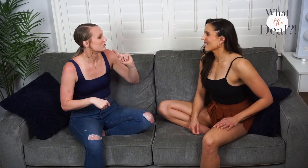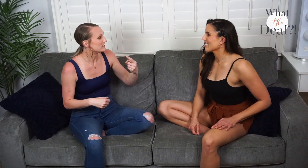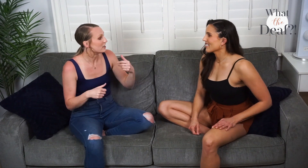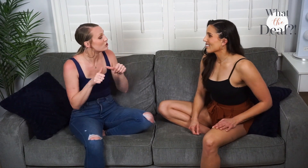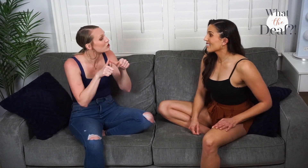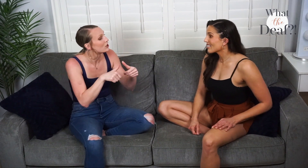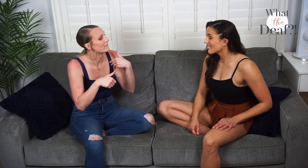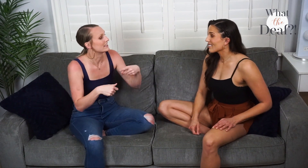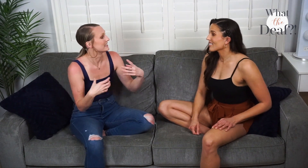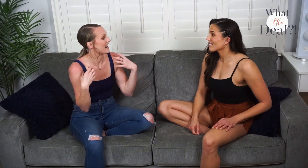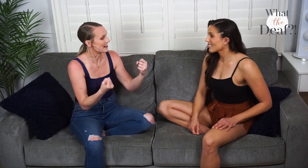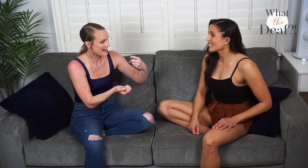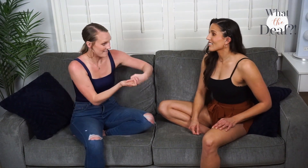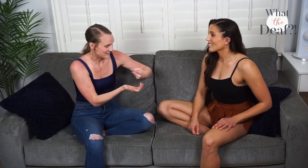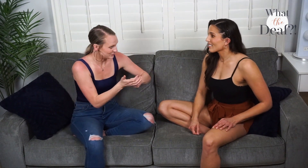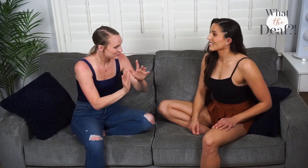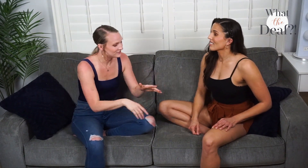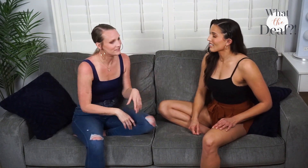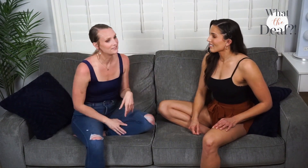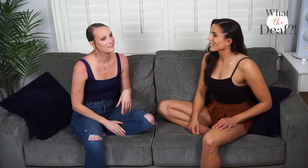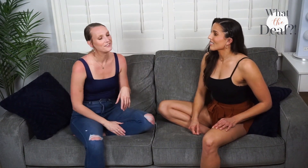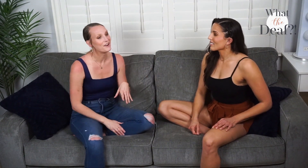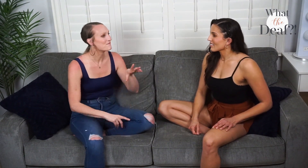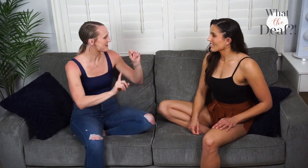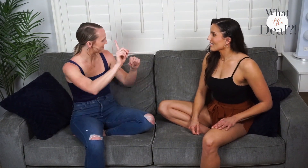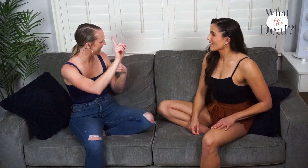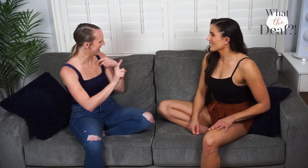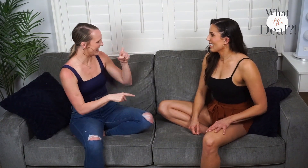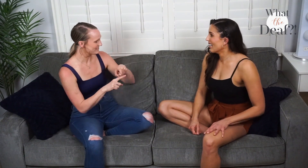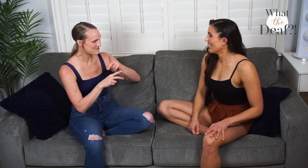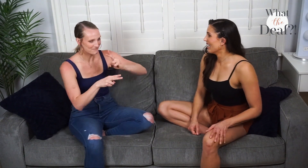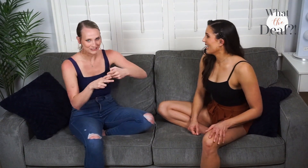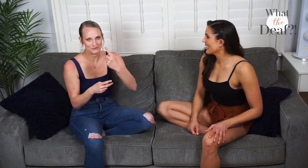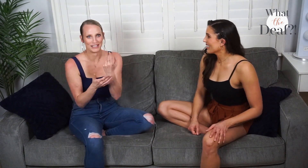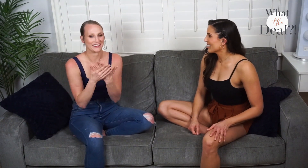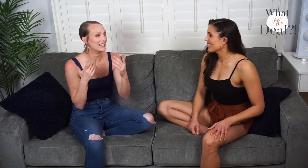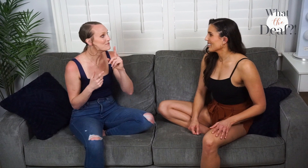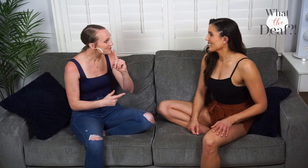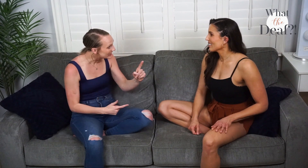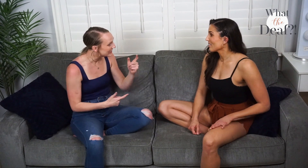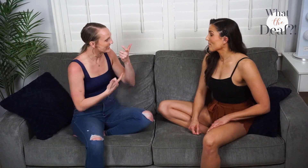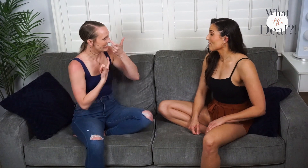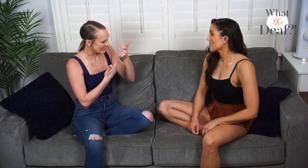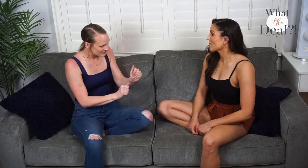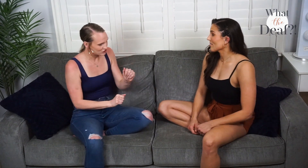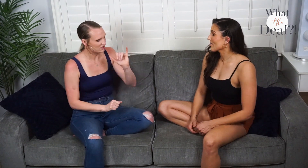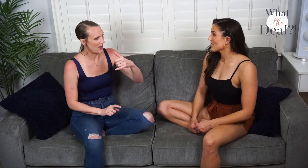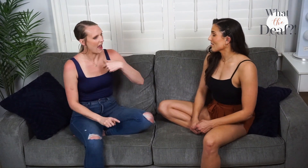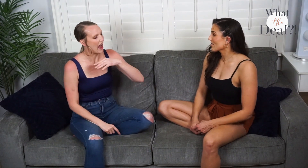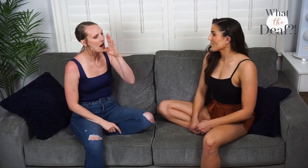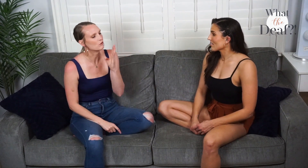just continue having this healthy dialogue with them. But I do have to mention one thing that was really interesting